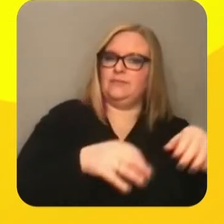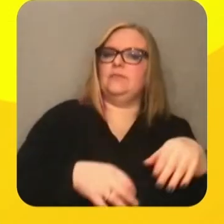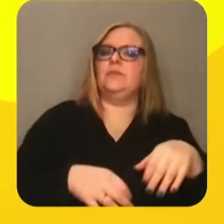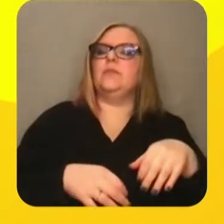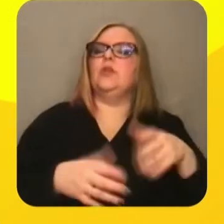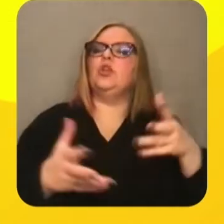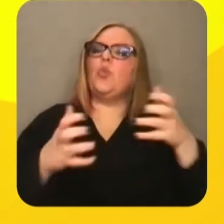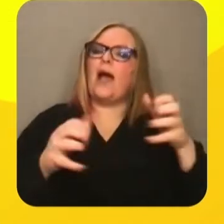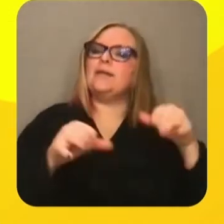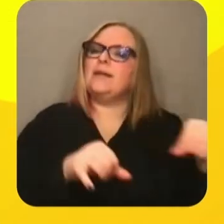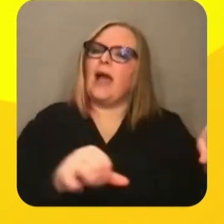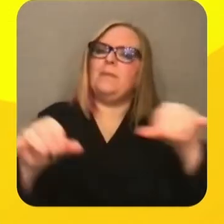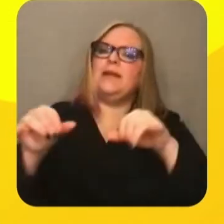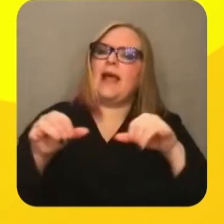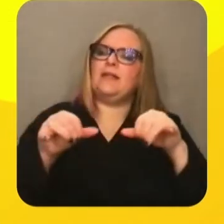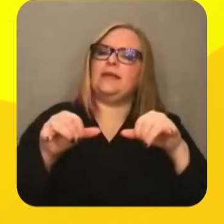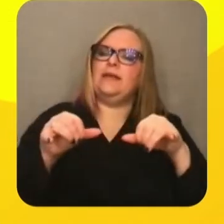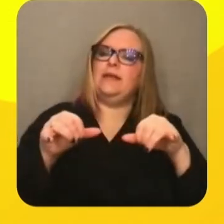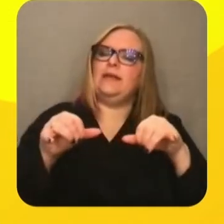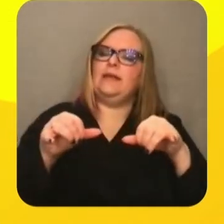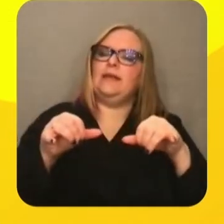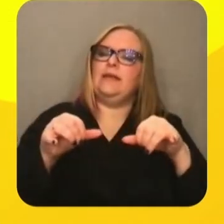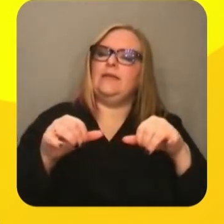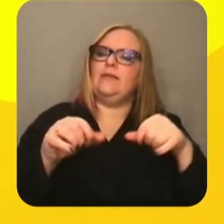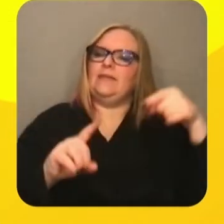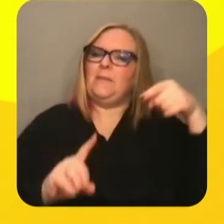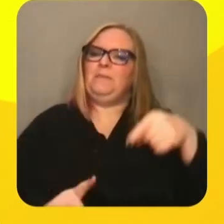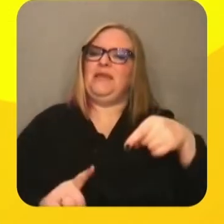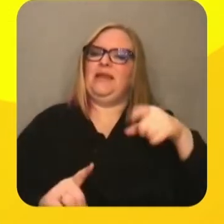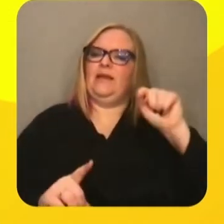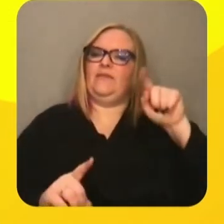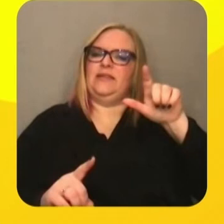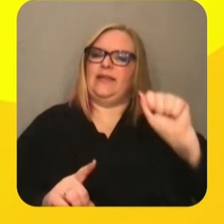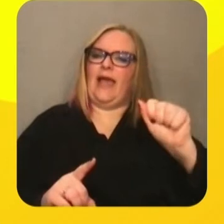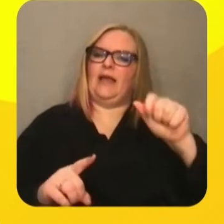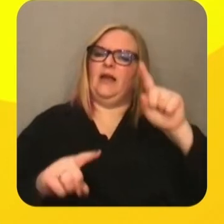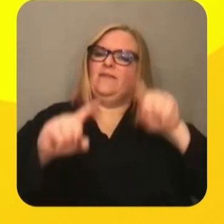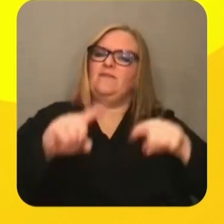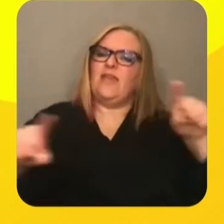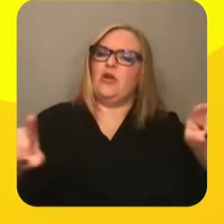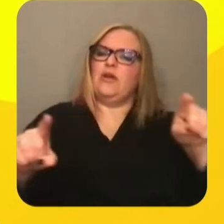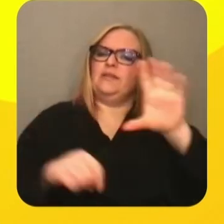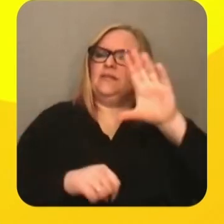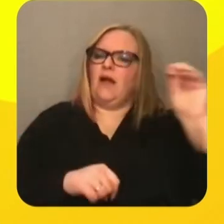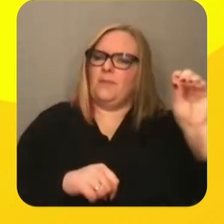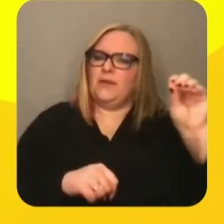Here's the theme of the data across various industries. When you take our four companies and we're all